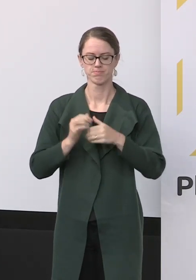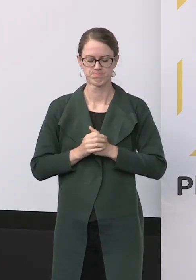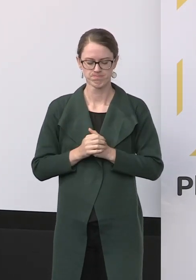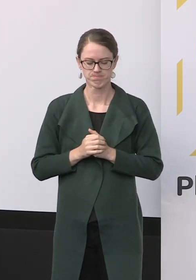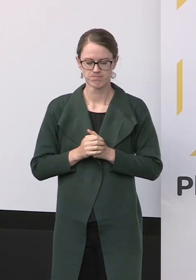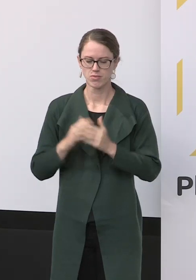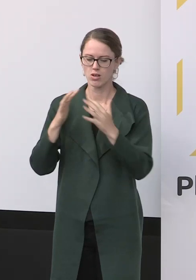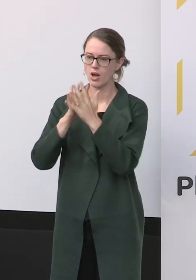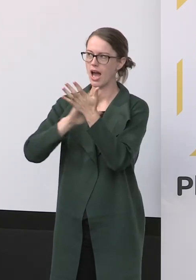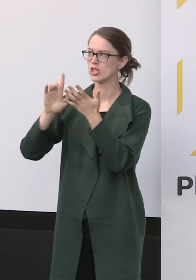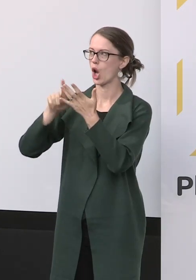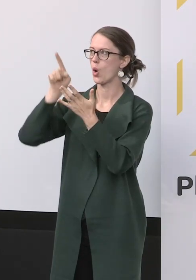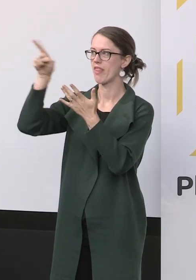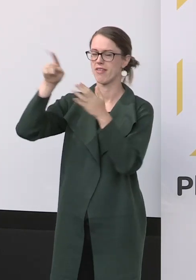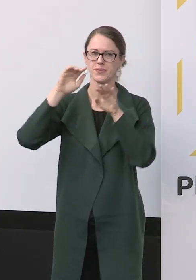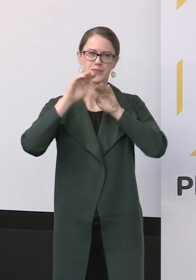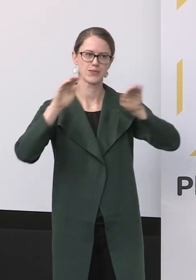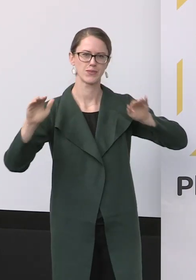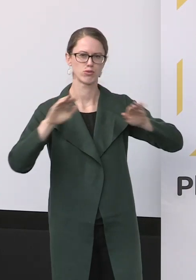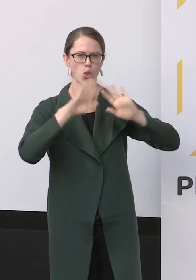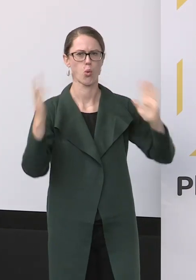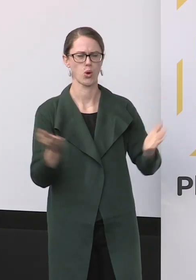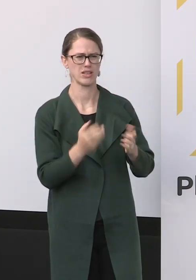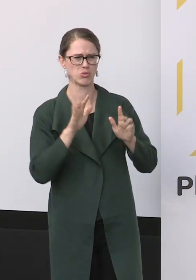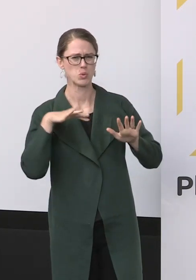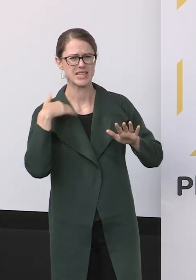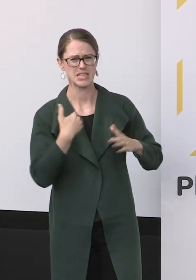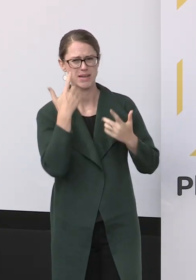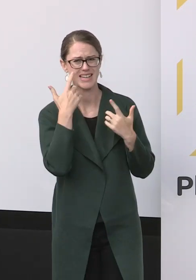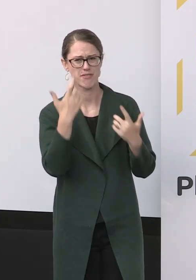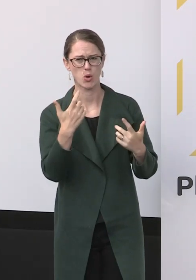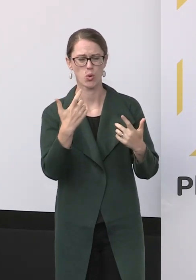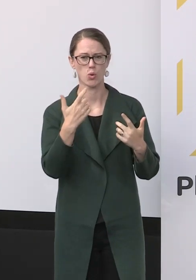COVID-19, and we need to continue to work together to keep ourselves in that